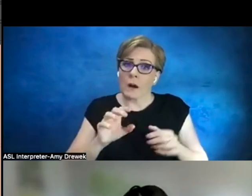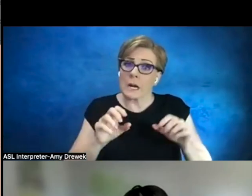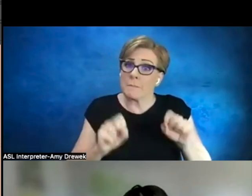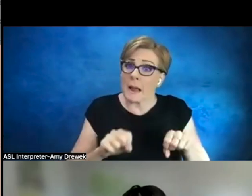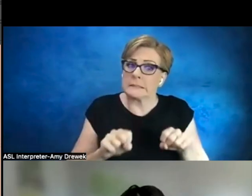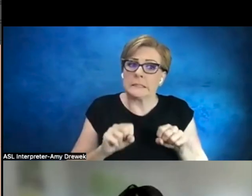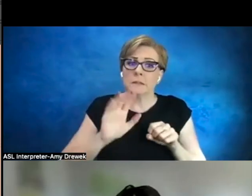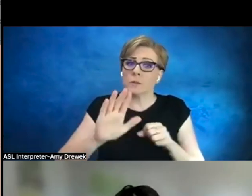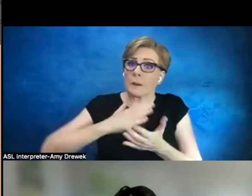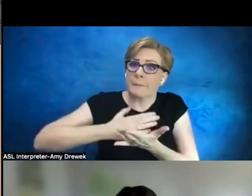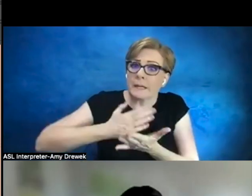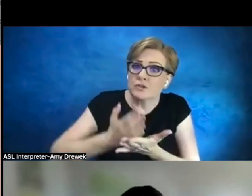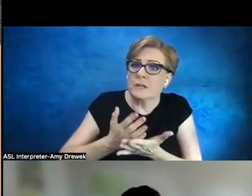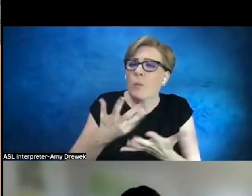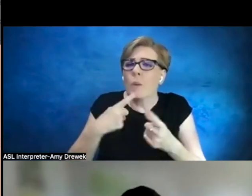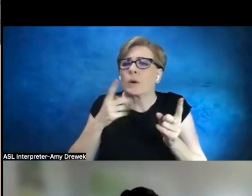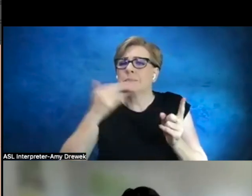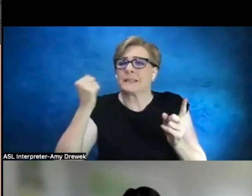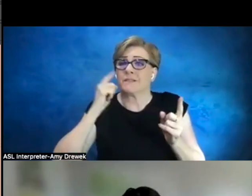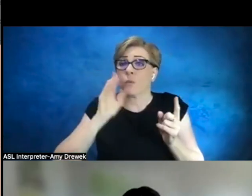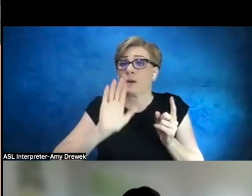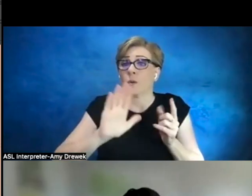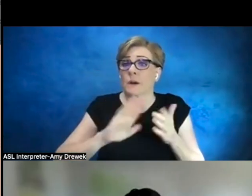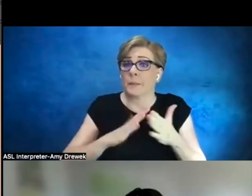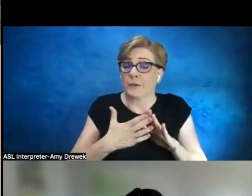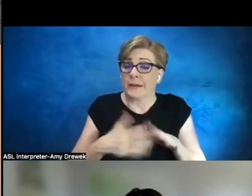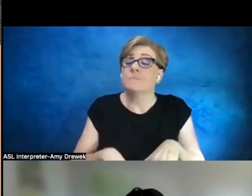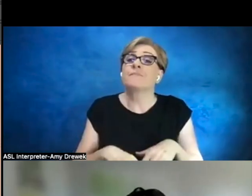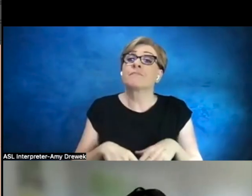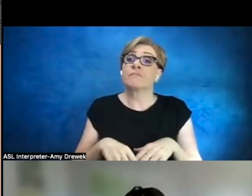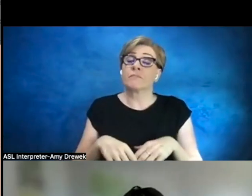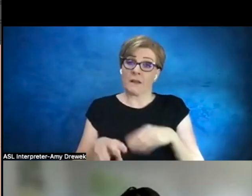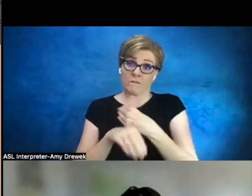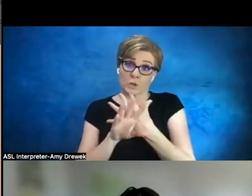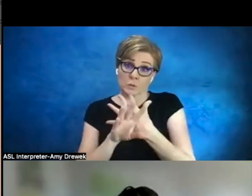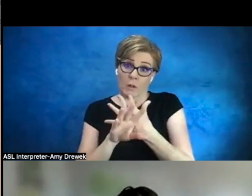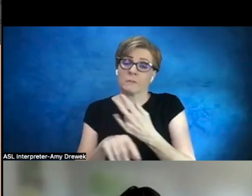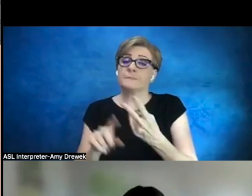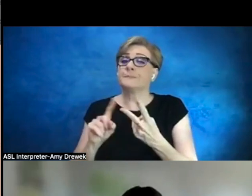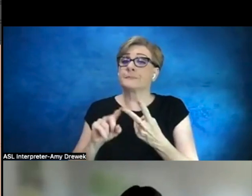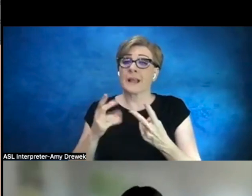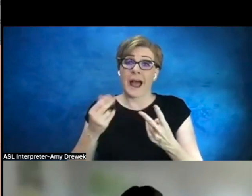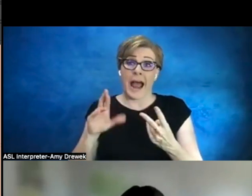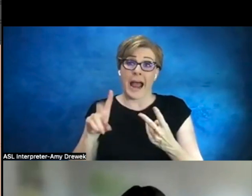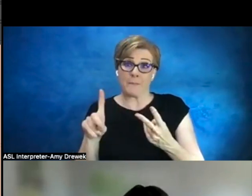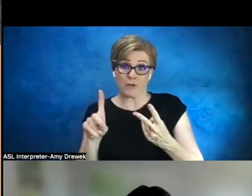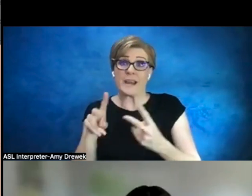your community. Virtual and hybrid events can be lower cost because you're spending less on